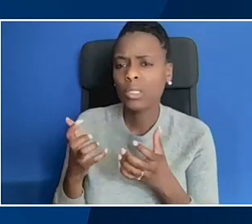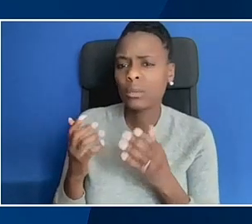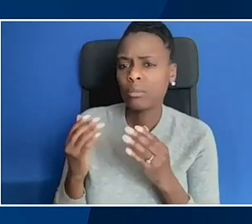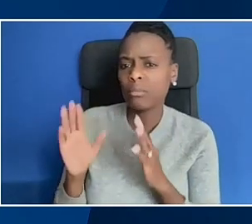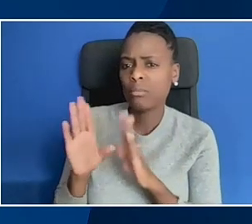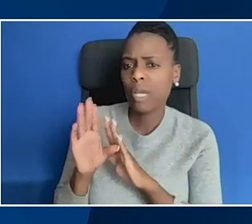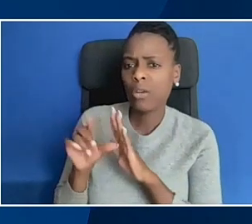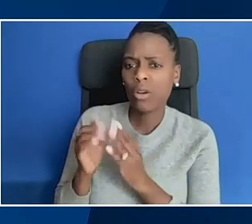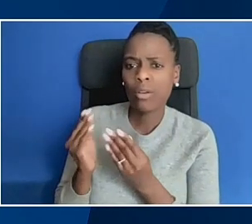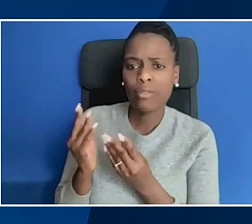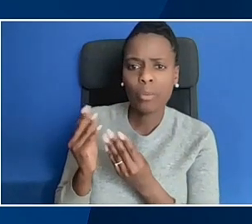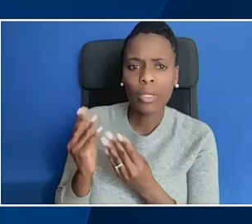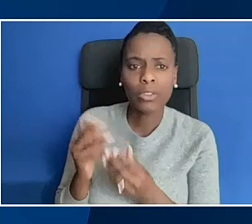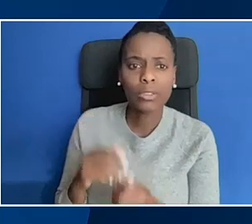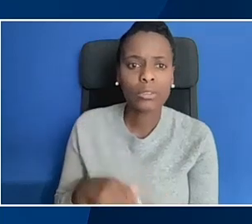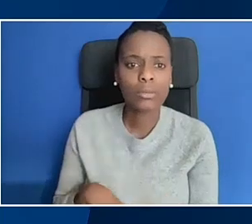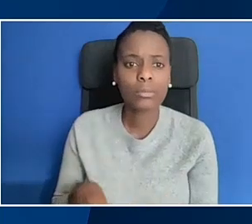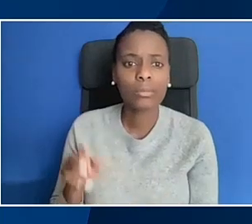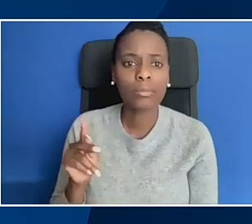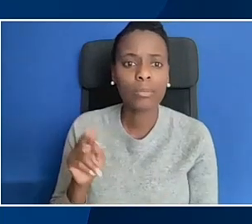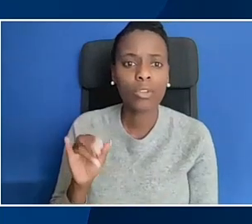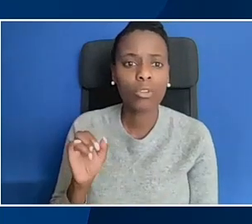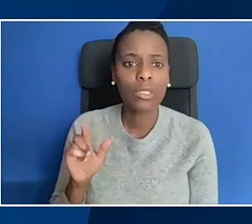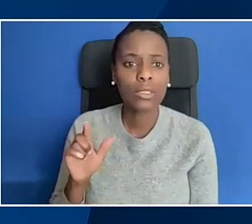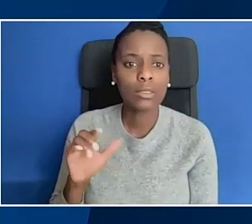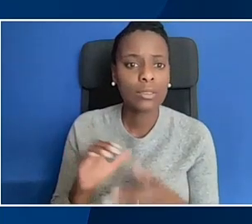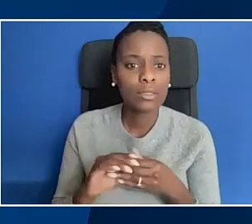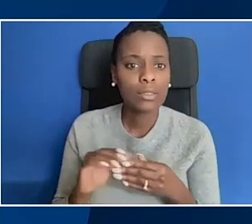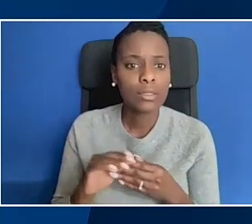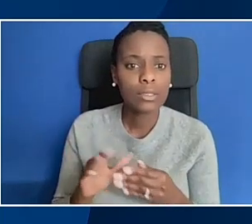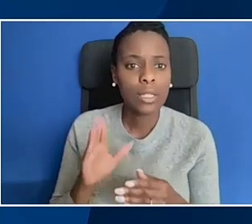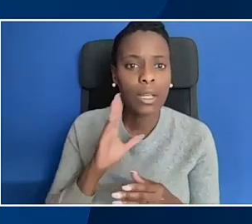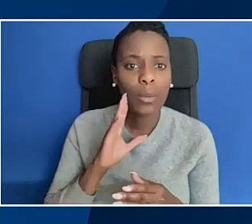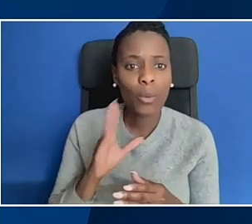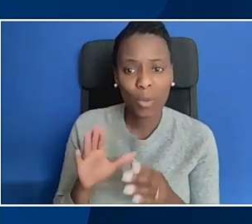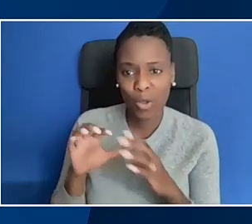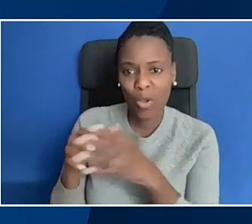We can and we're going to call for yours first. You ask for yours first.